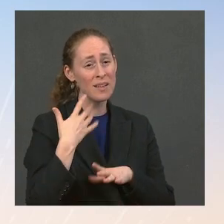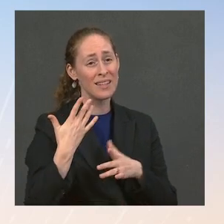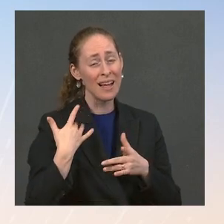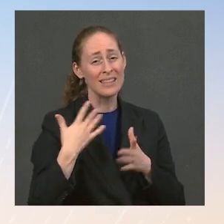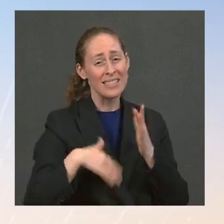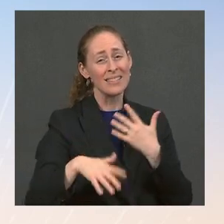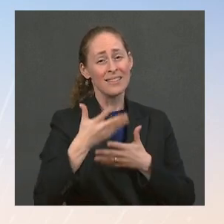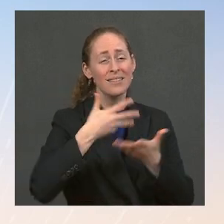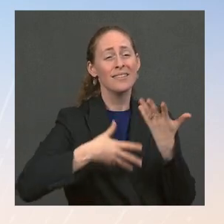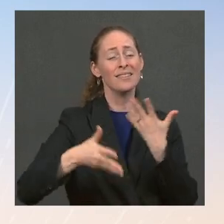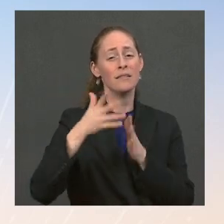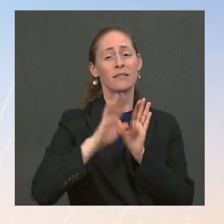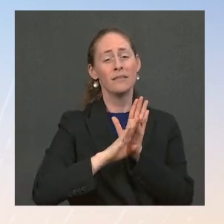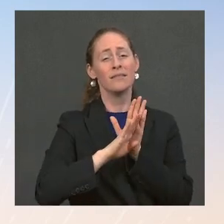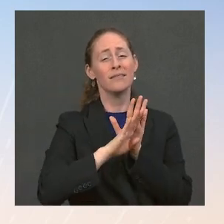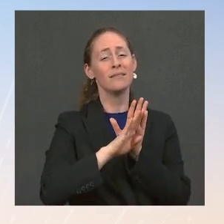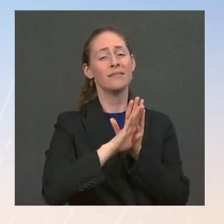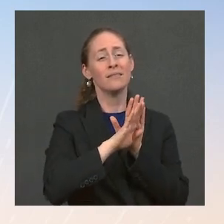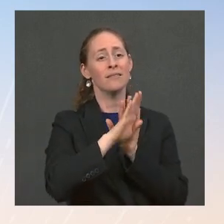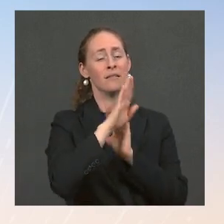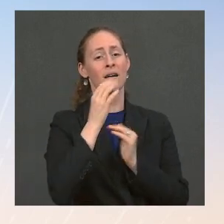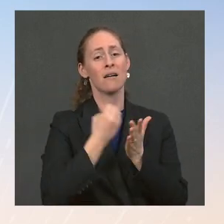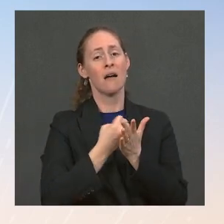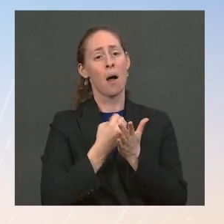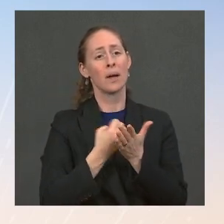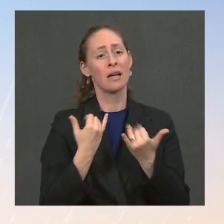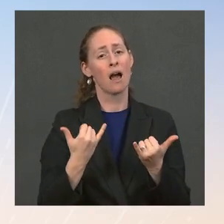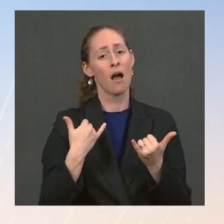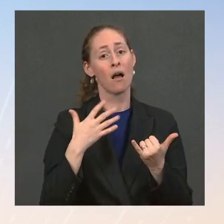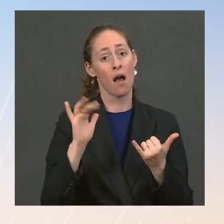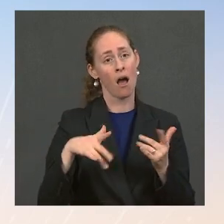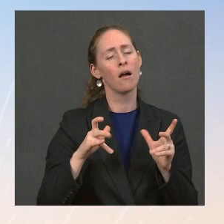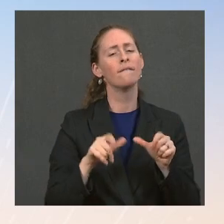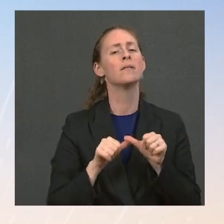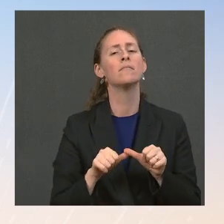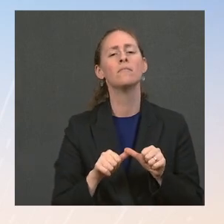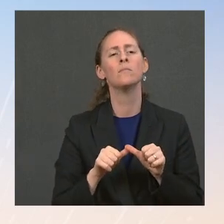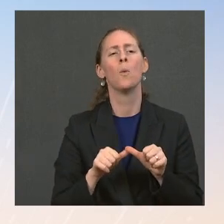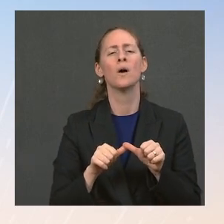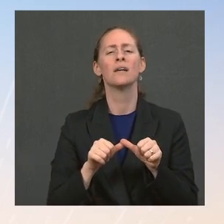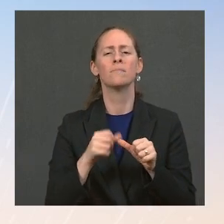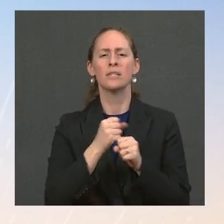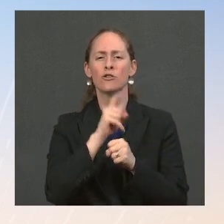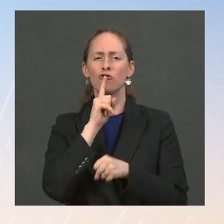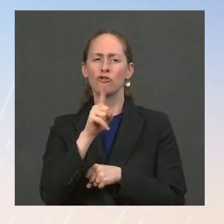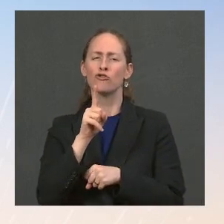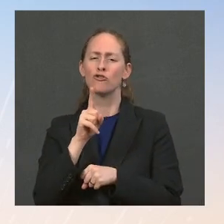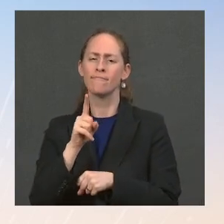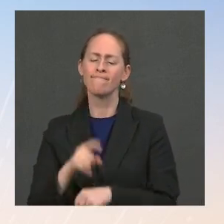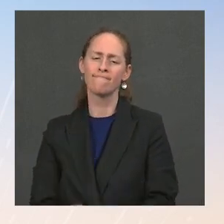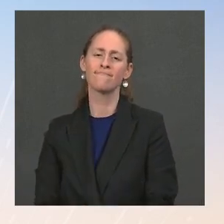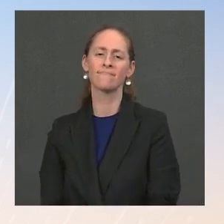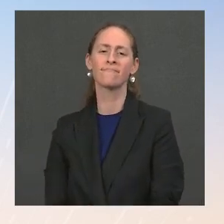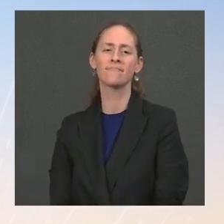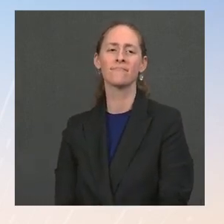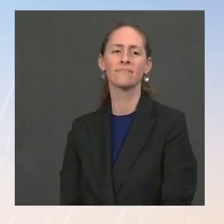we're going to have to keep pressing to make sure we're addressing these issues. And we're doing that around the clock at agencies across the federal government.